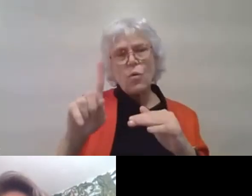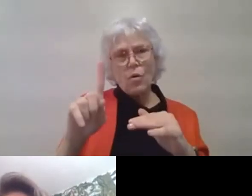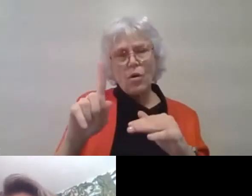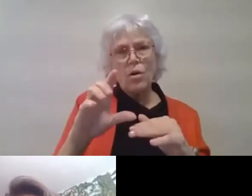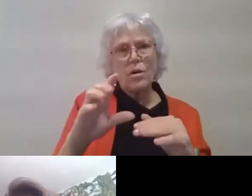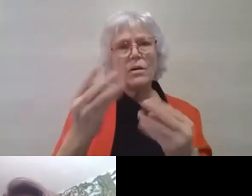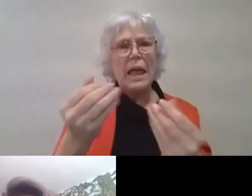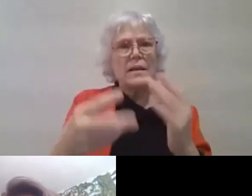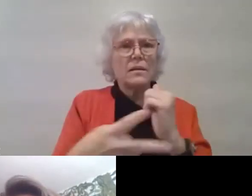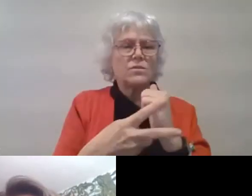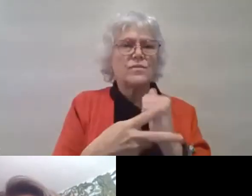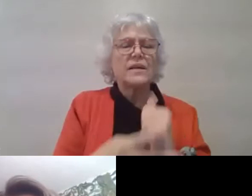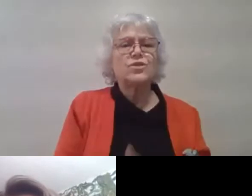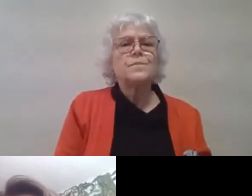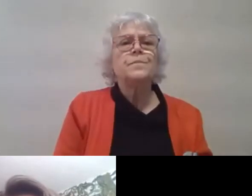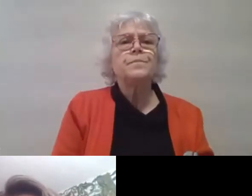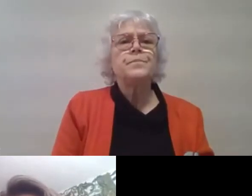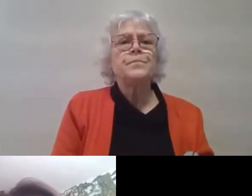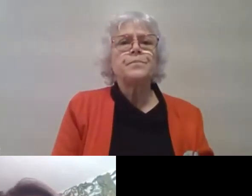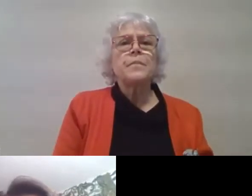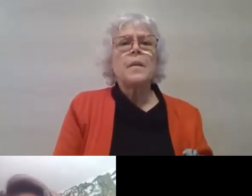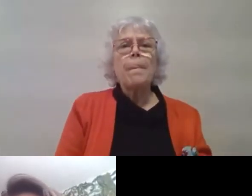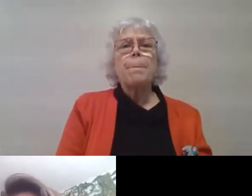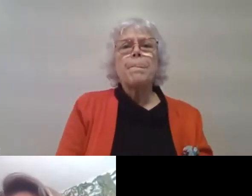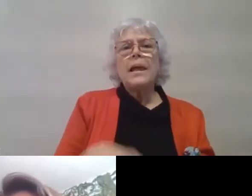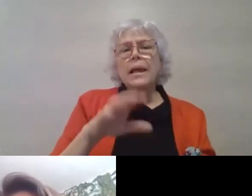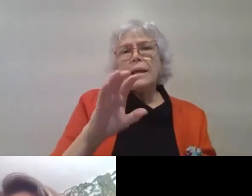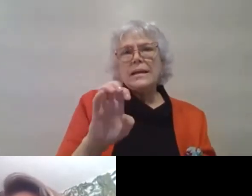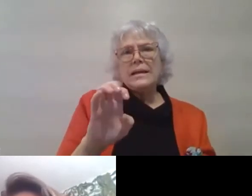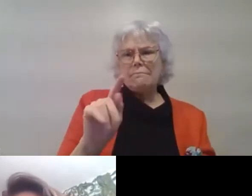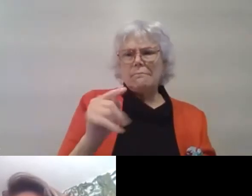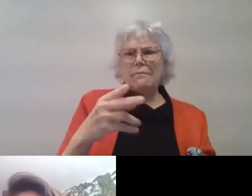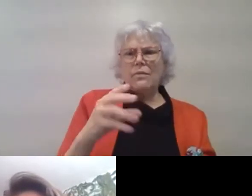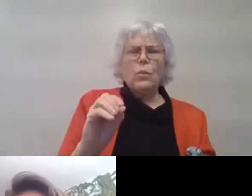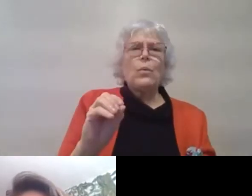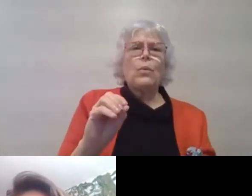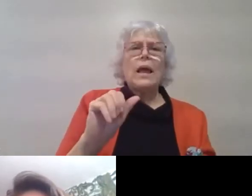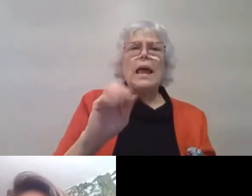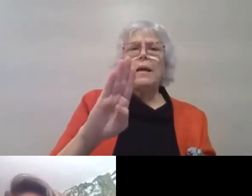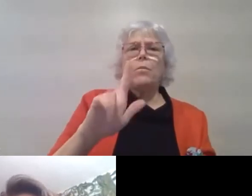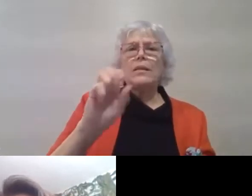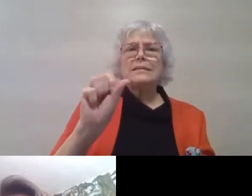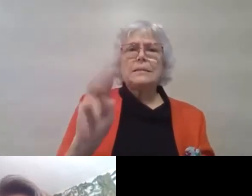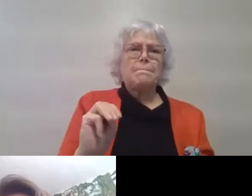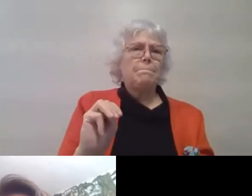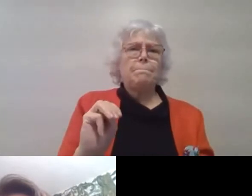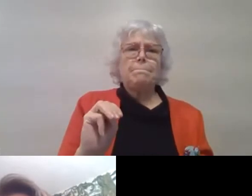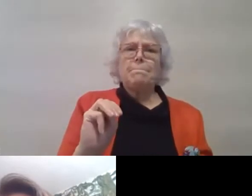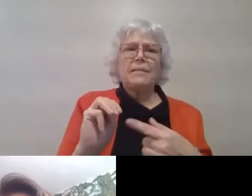JEN DEERINWATER: So, ableism ties into racism and sexism and all